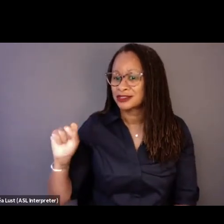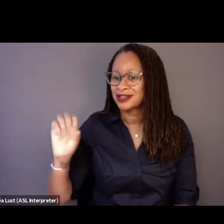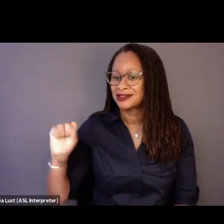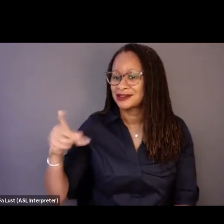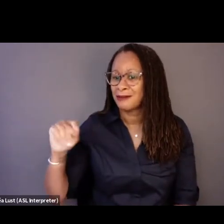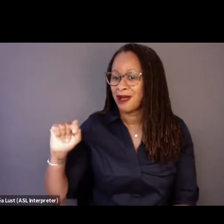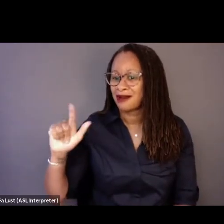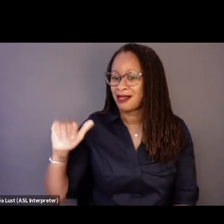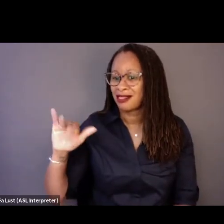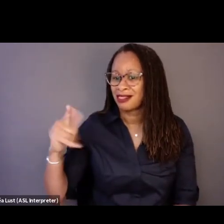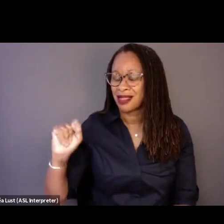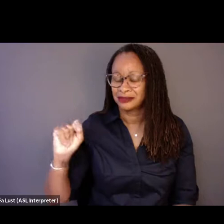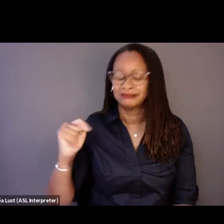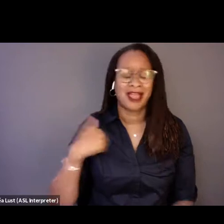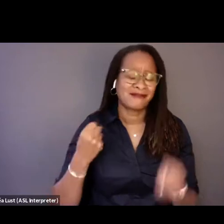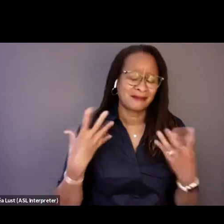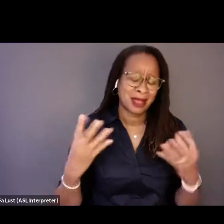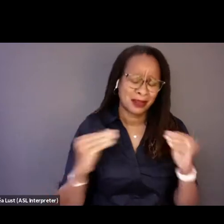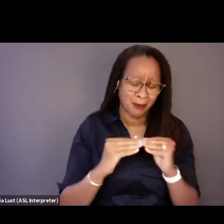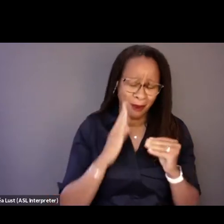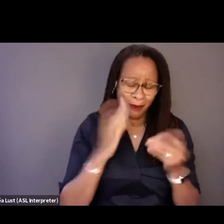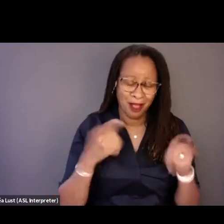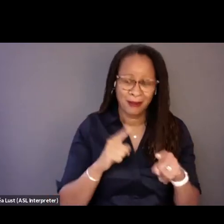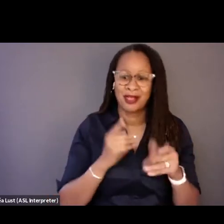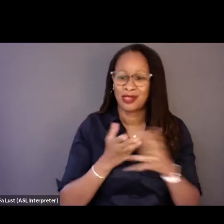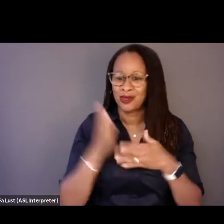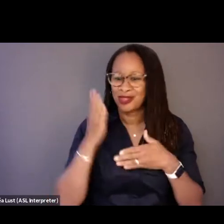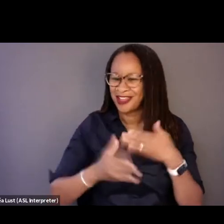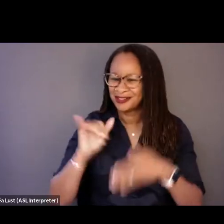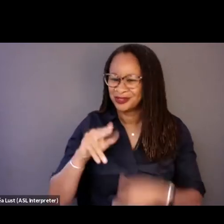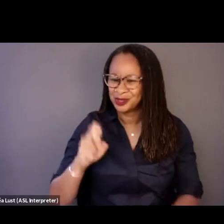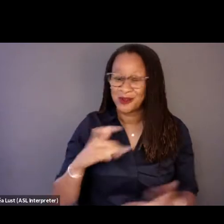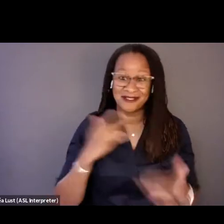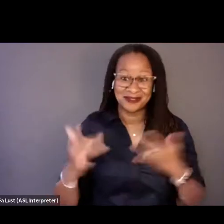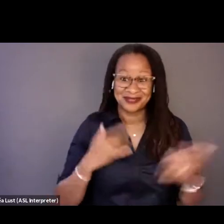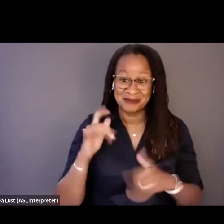We have many more coming up through the end of June, so we're really excited. But that's enough from me.